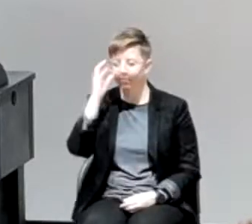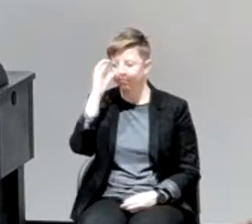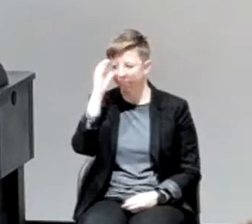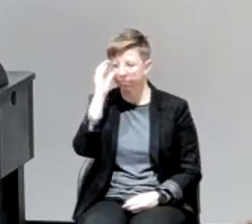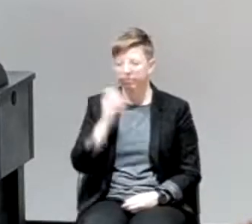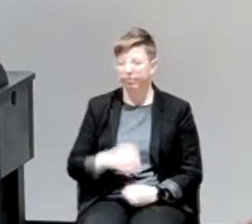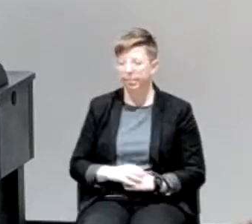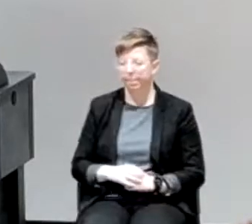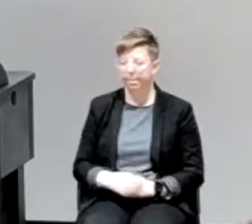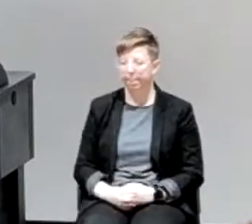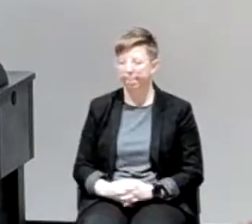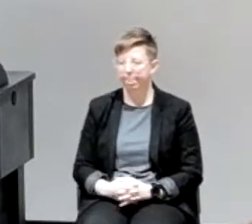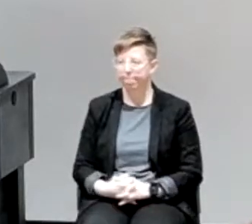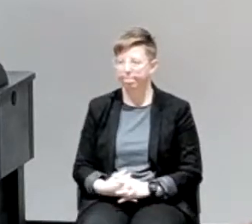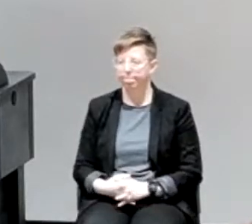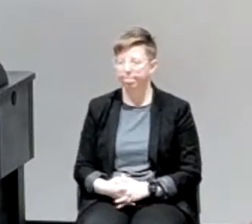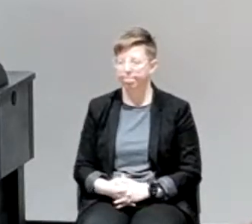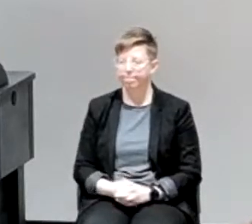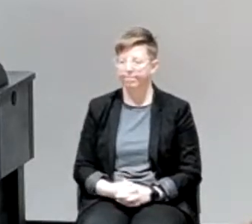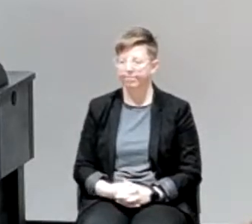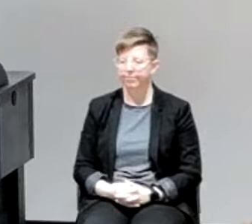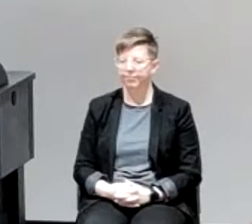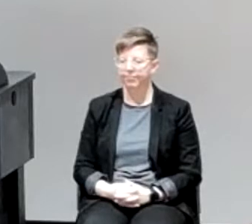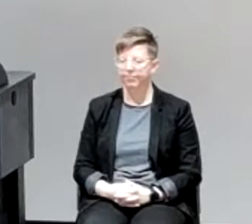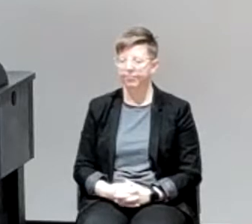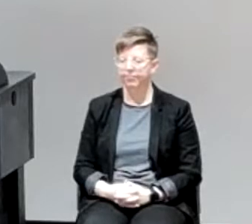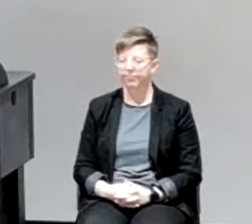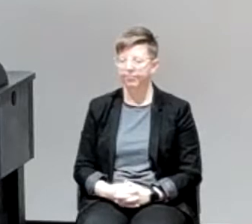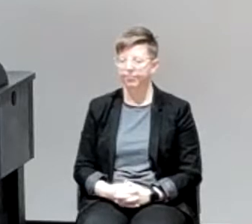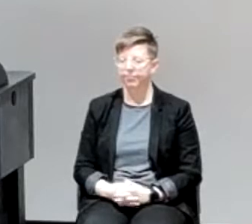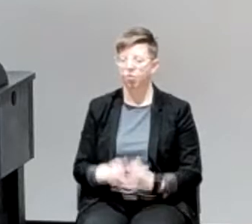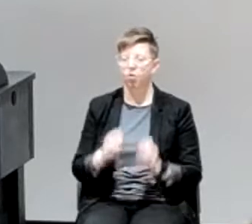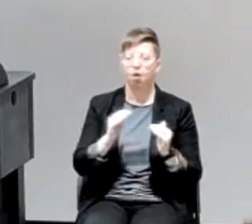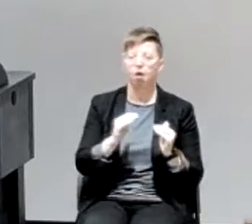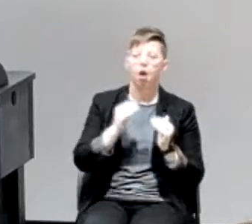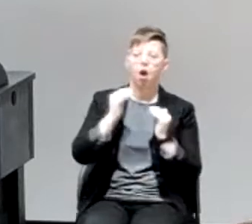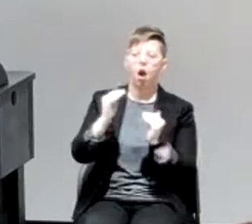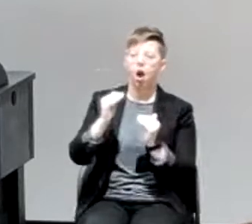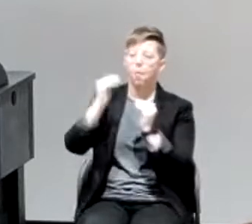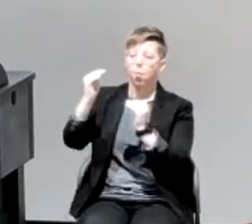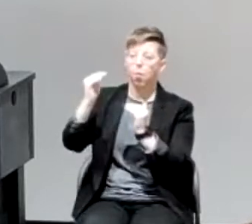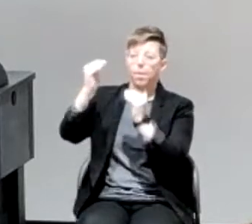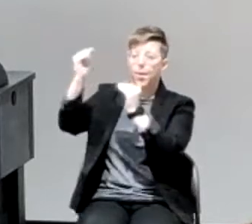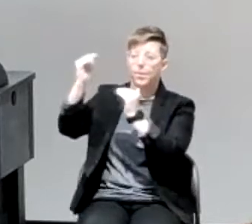every day. That's what we should be answering and seeking to answer The aspiration then is